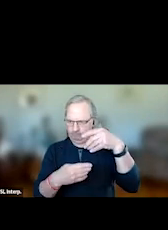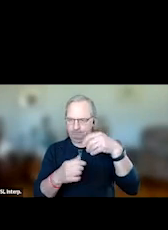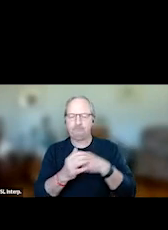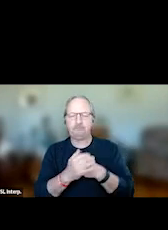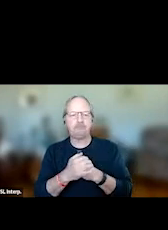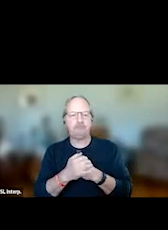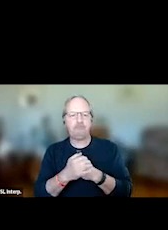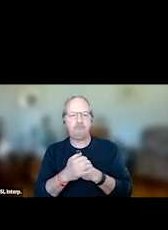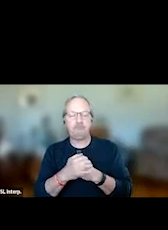Okay.